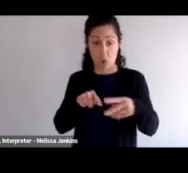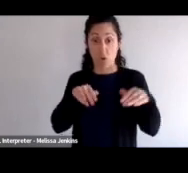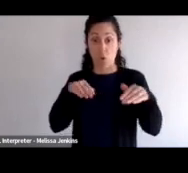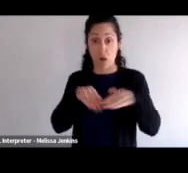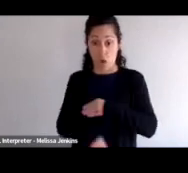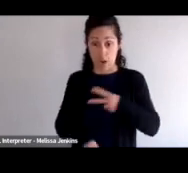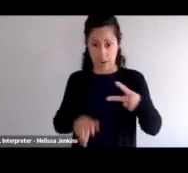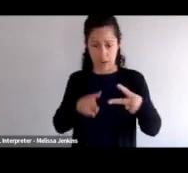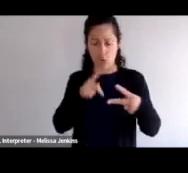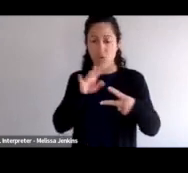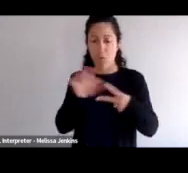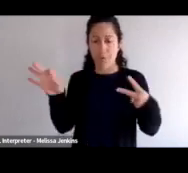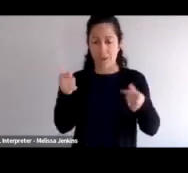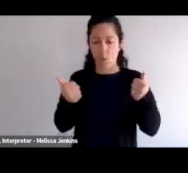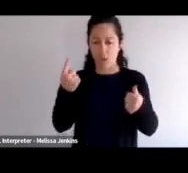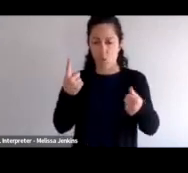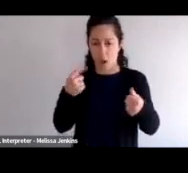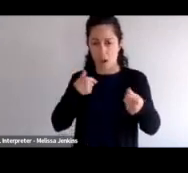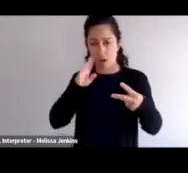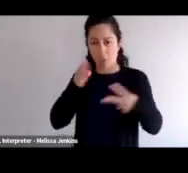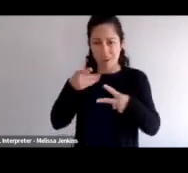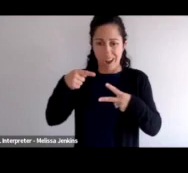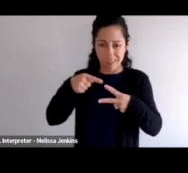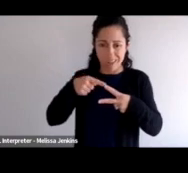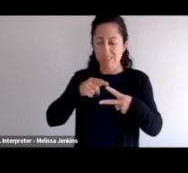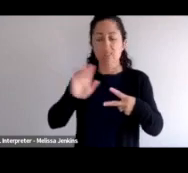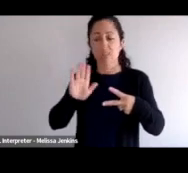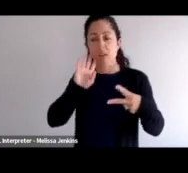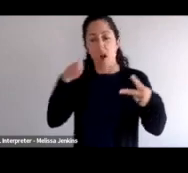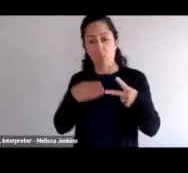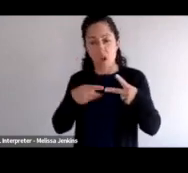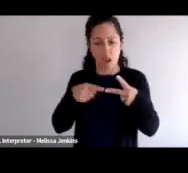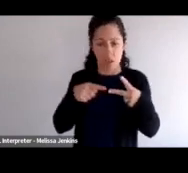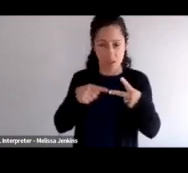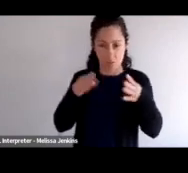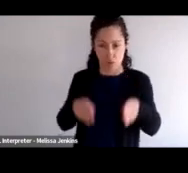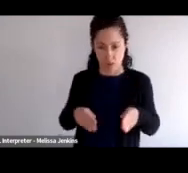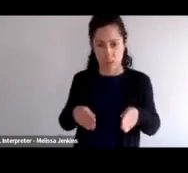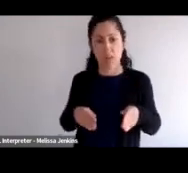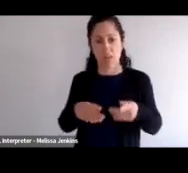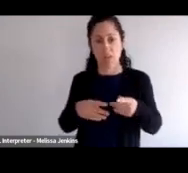working on, and if you don't see surveys on the participant that has Usher, you you should